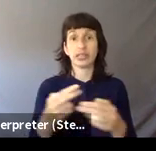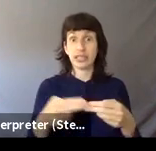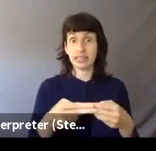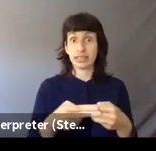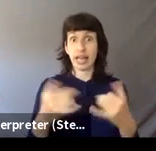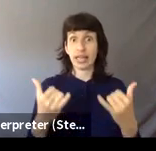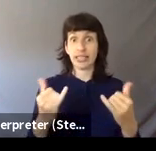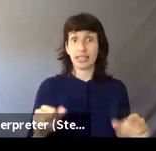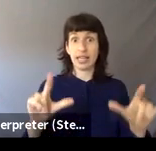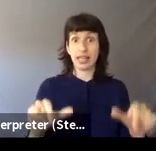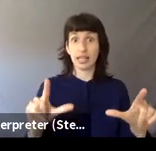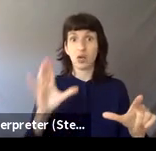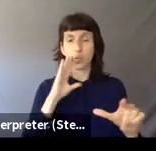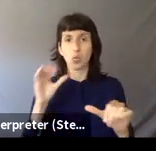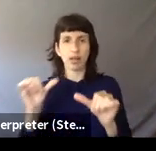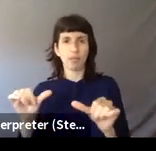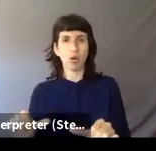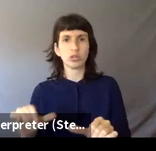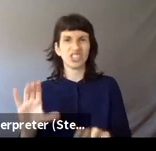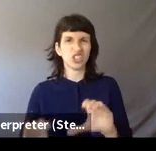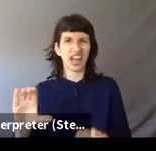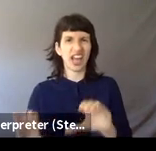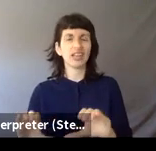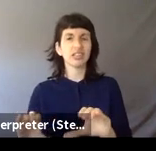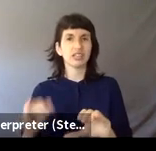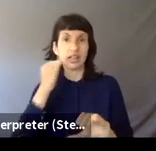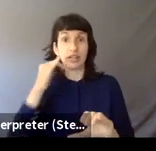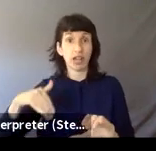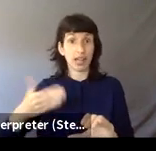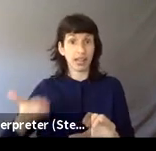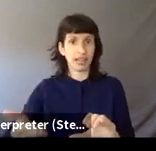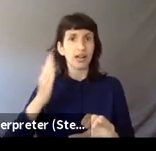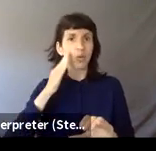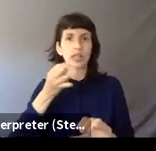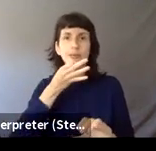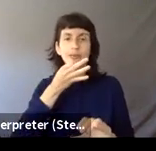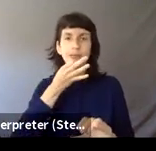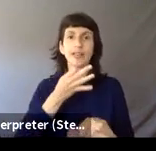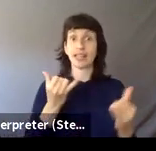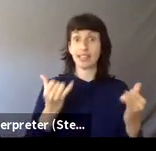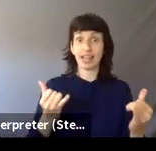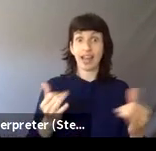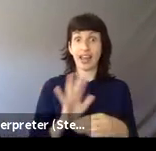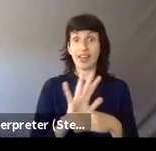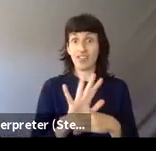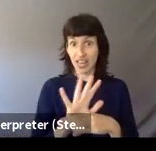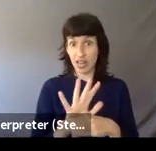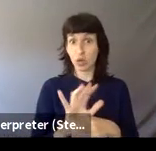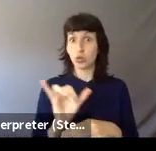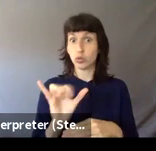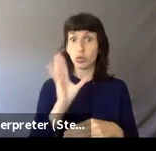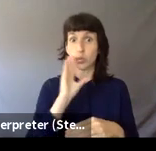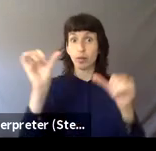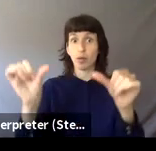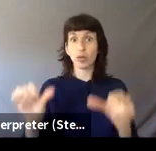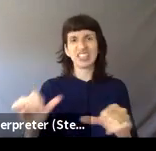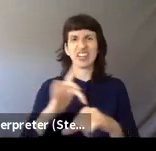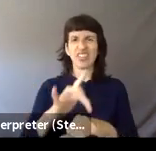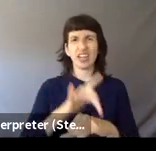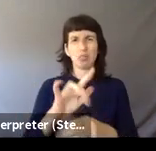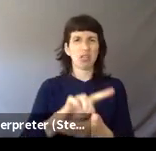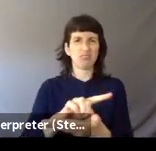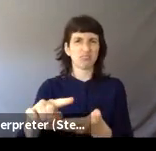But you will get an e-mail with clock hour information.